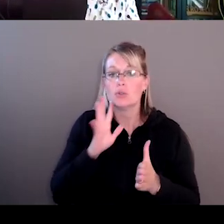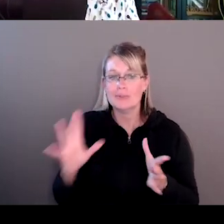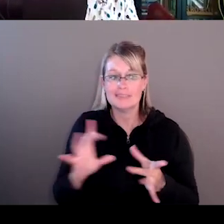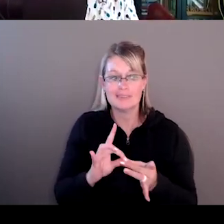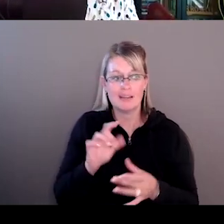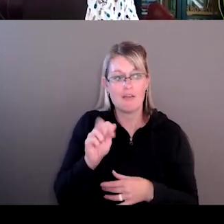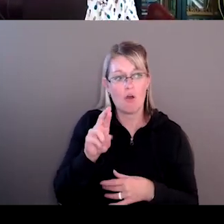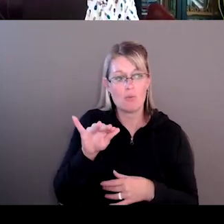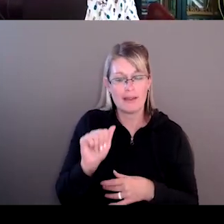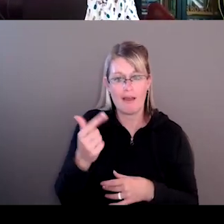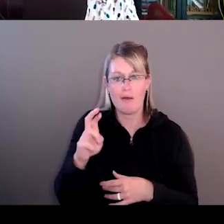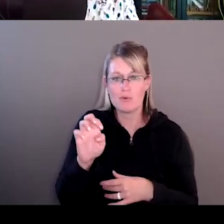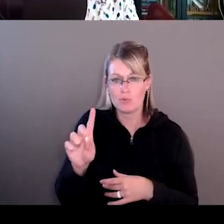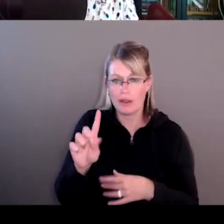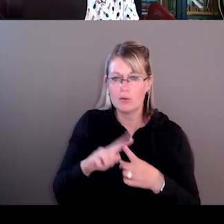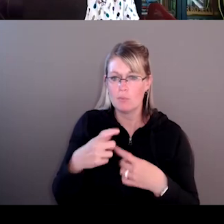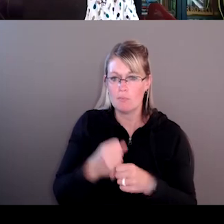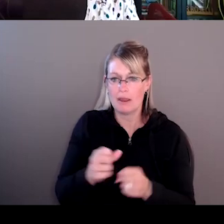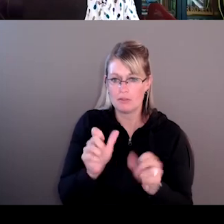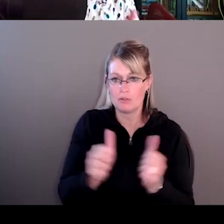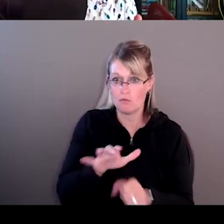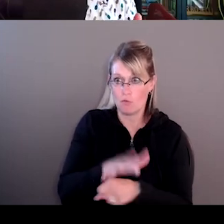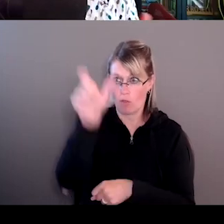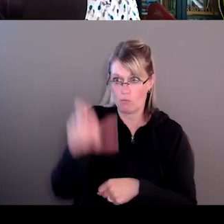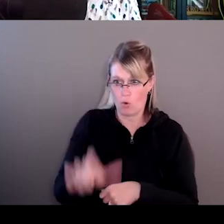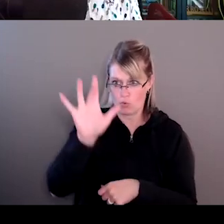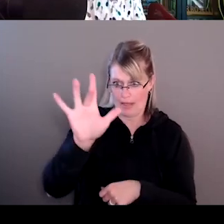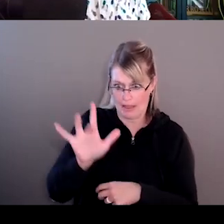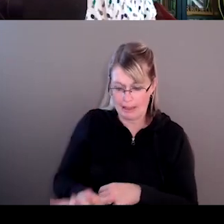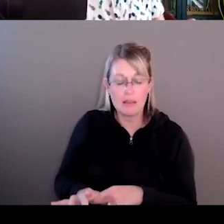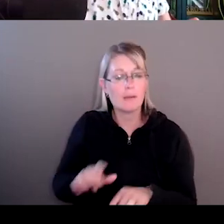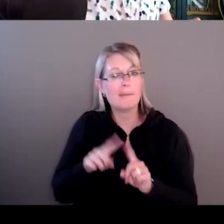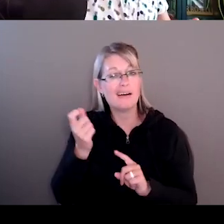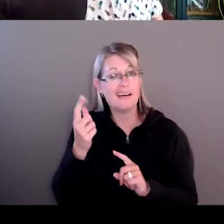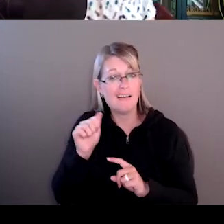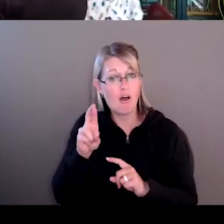bread rolls to make an entire row clickable. Unfortunately, ARIA grid roles require you to